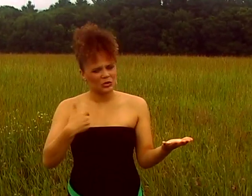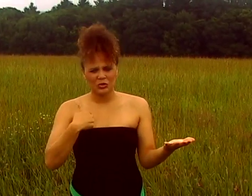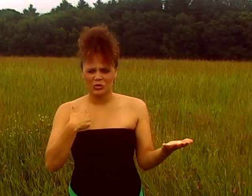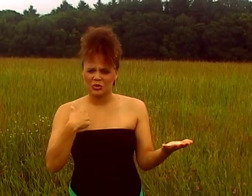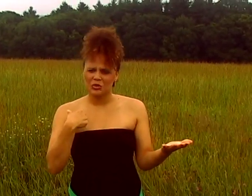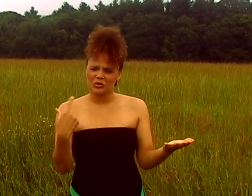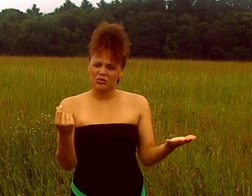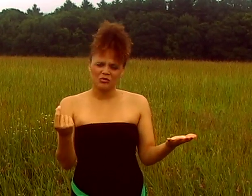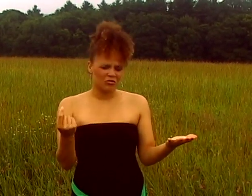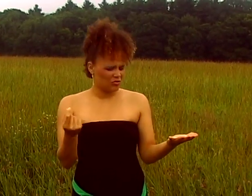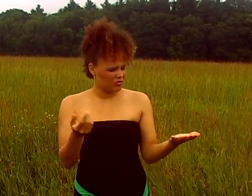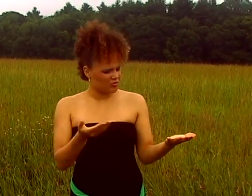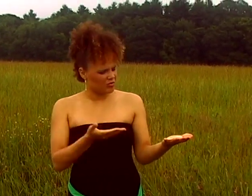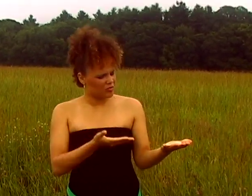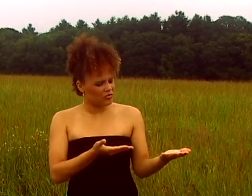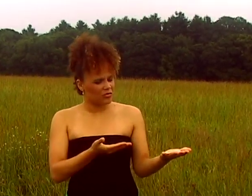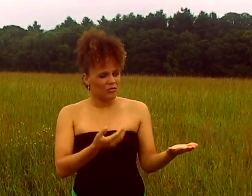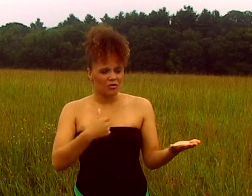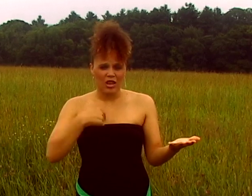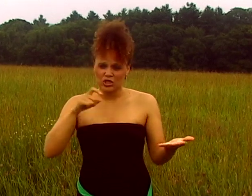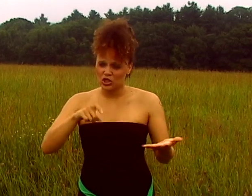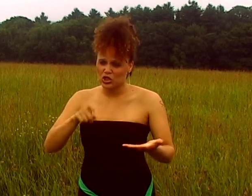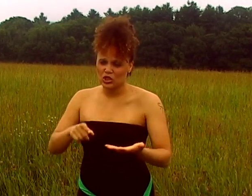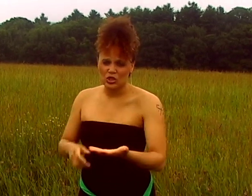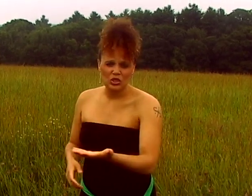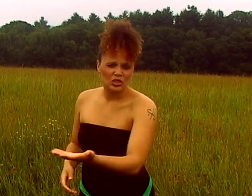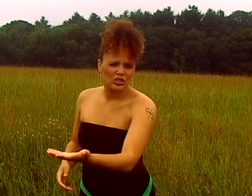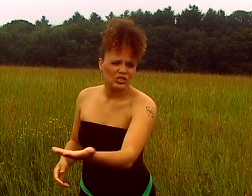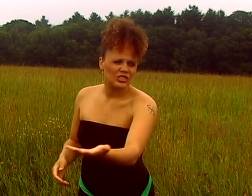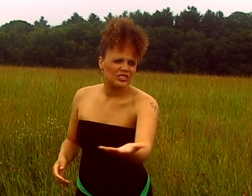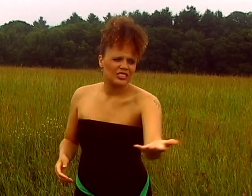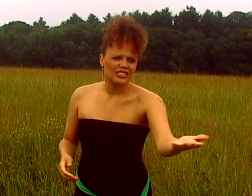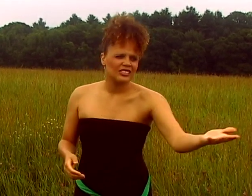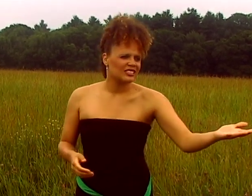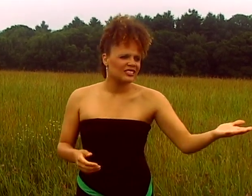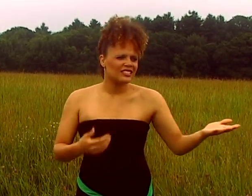This dance; how it goes